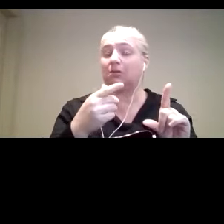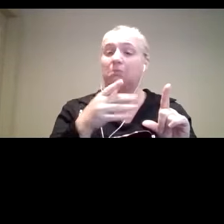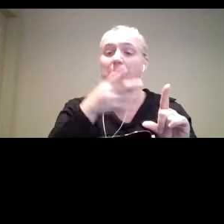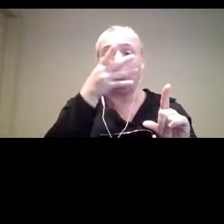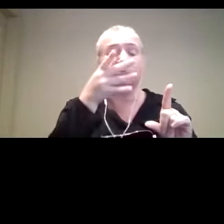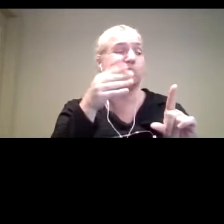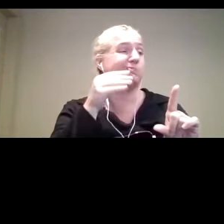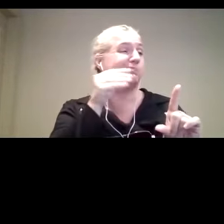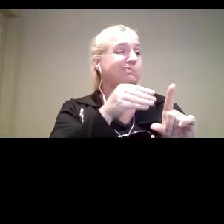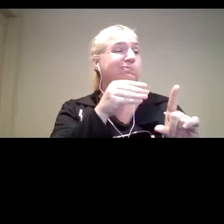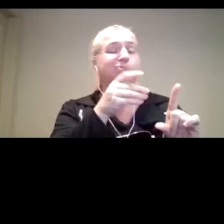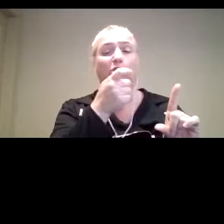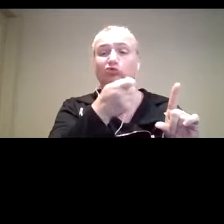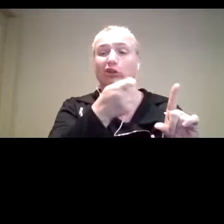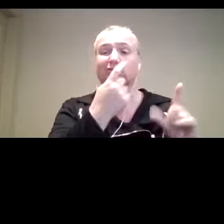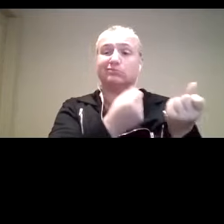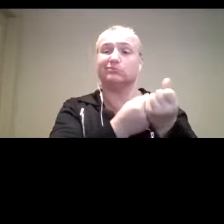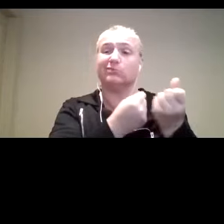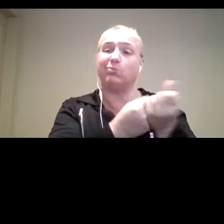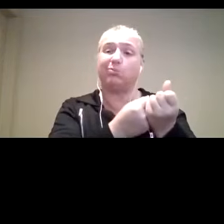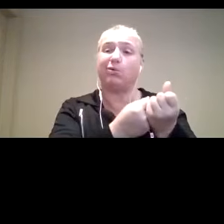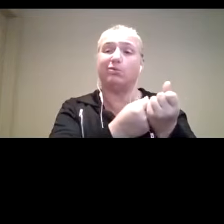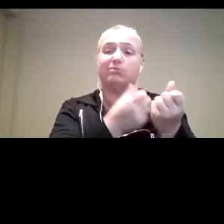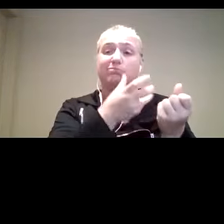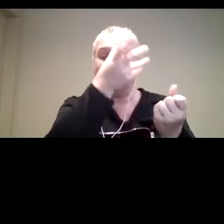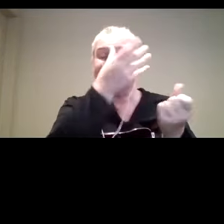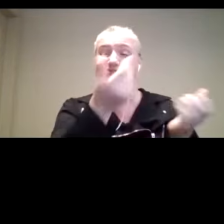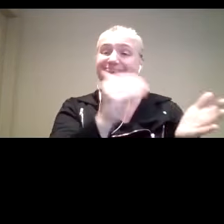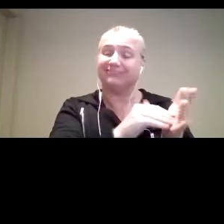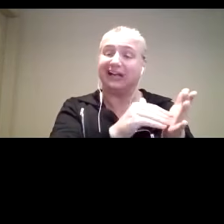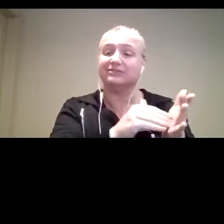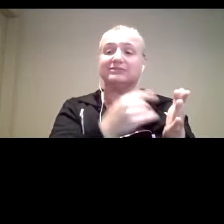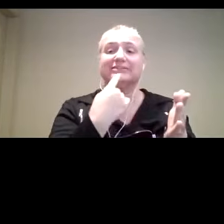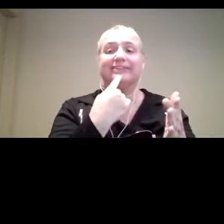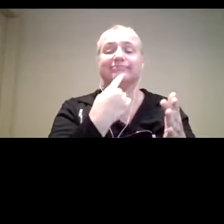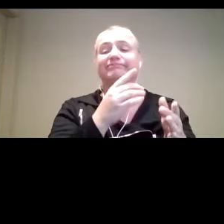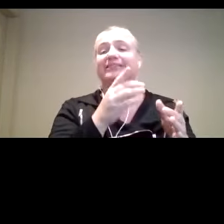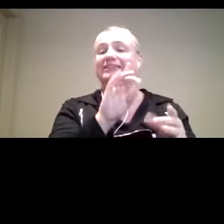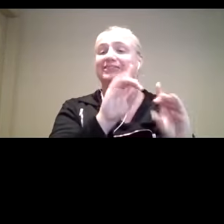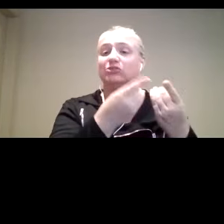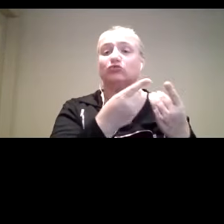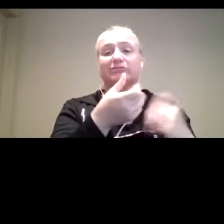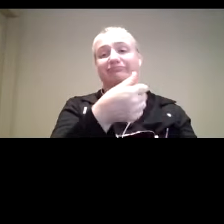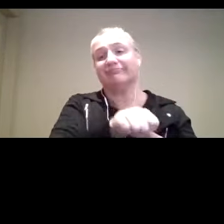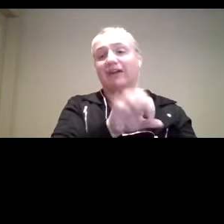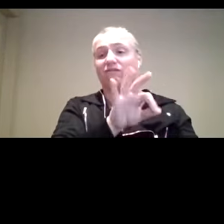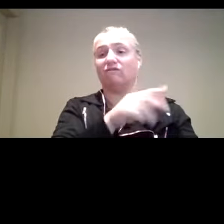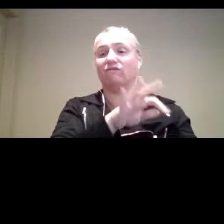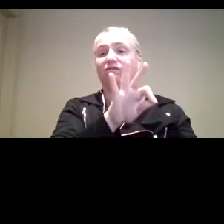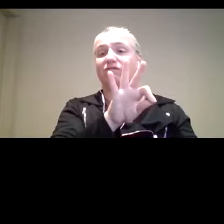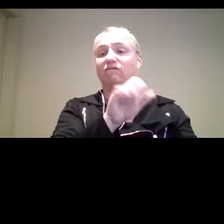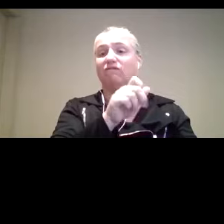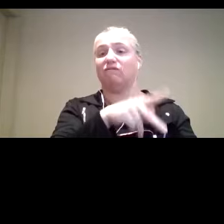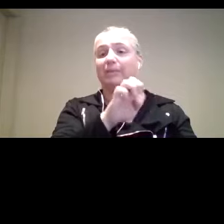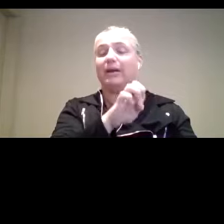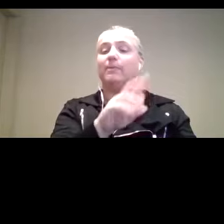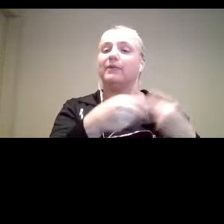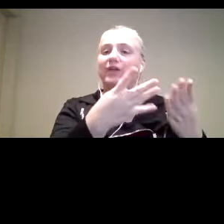and the judge ruled for the parents, again saying that the district denied FAPE and provided tuition reimbursement to that family